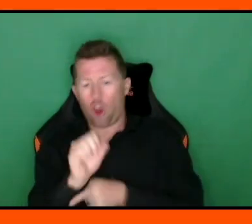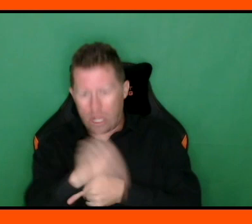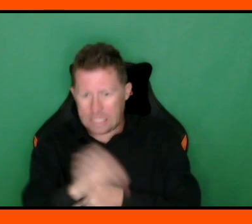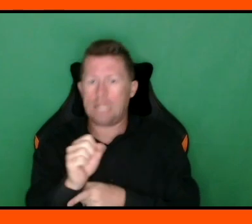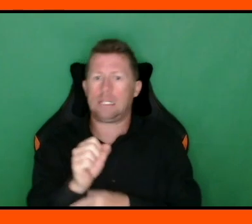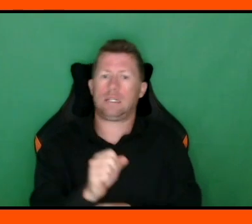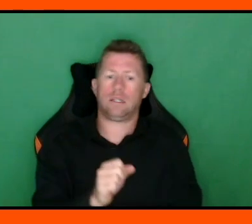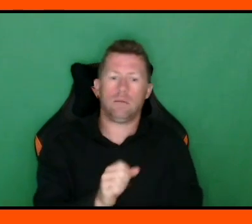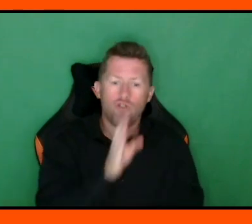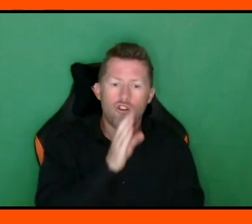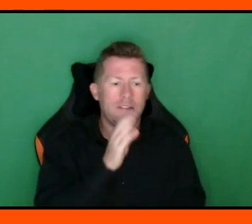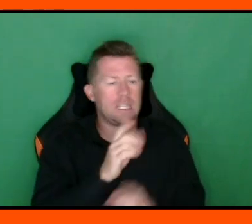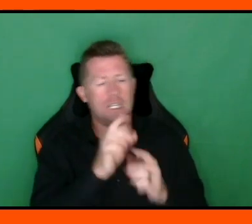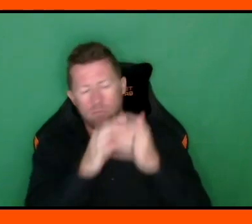I think it’s one of the things